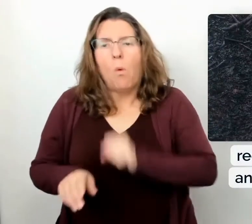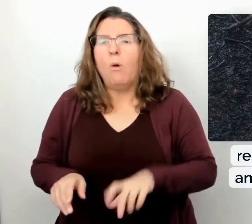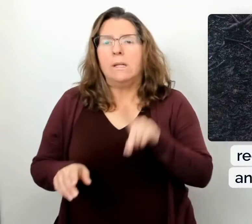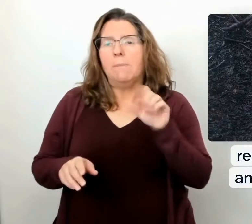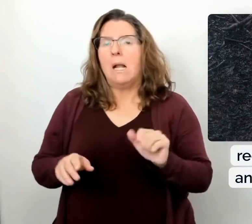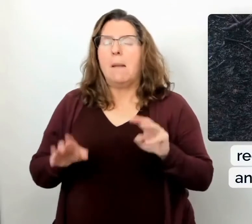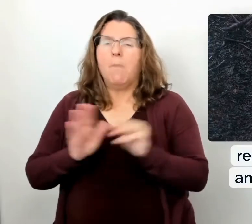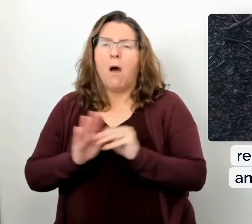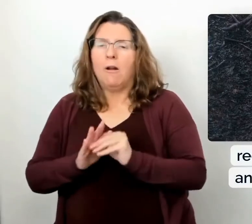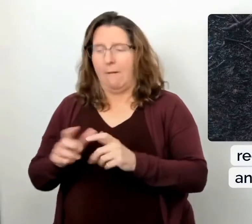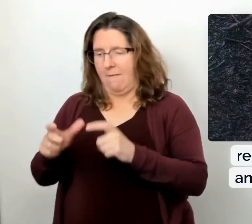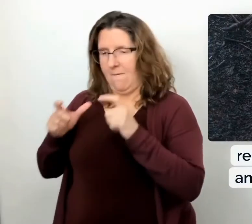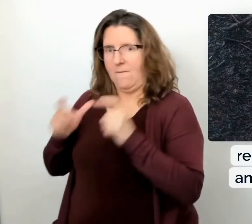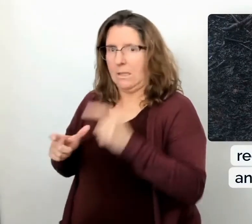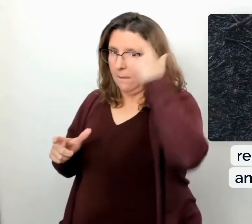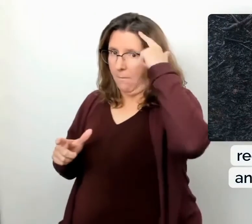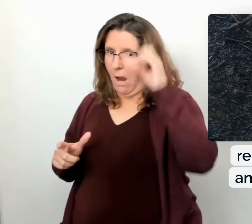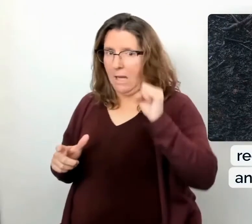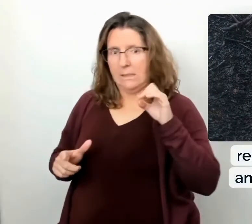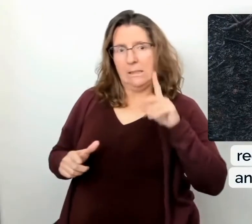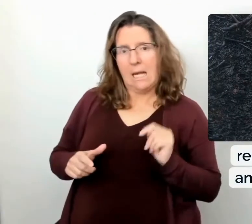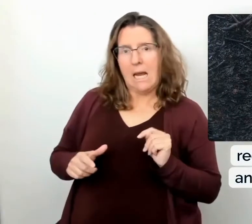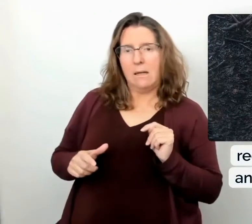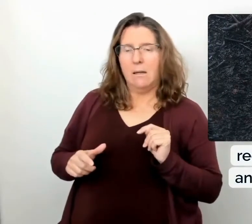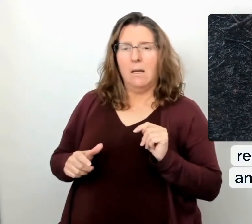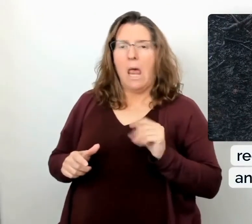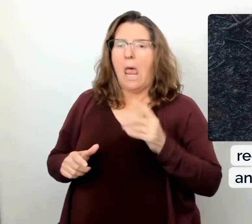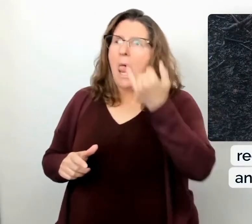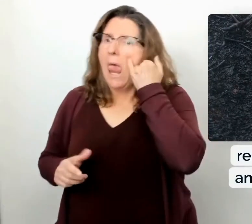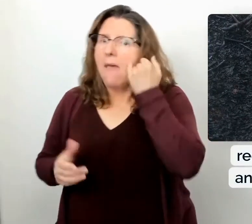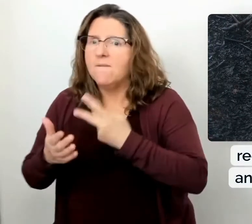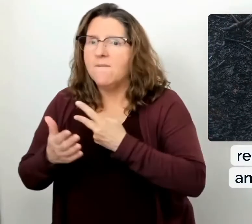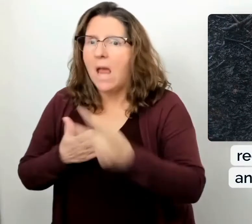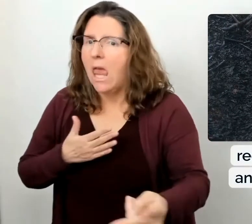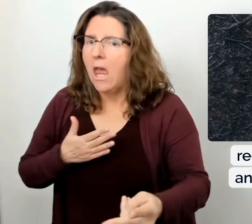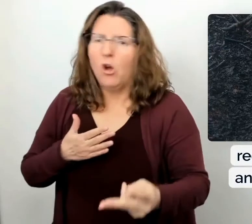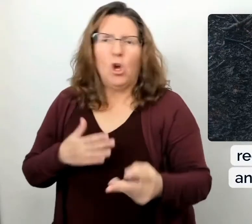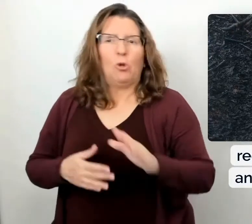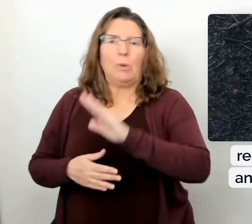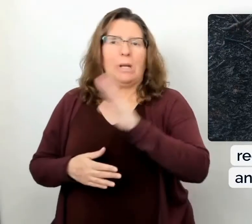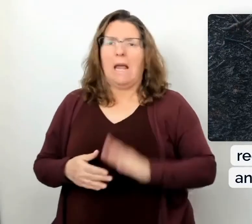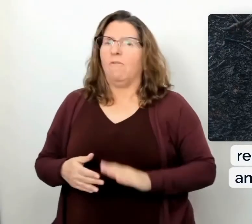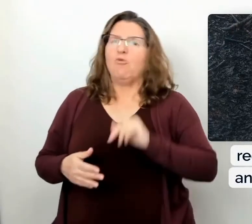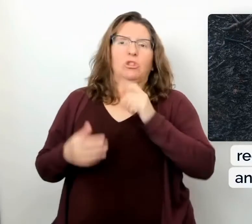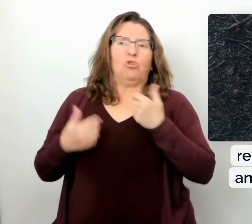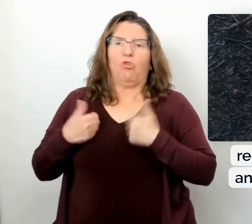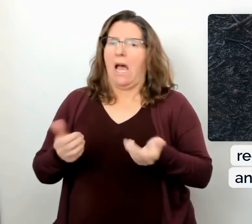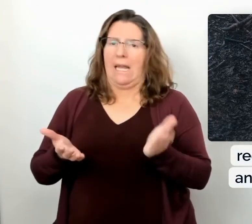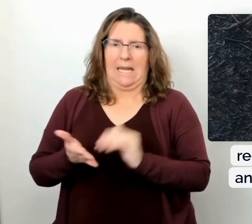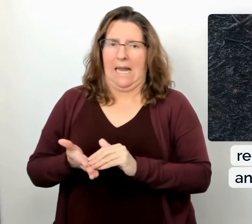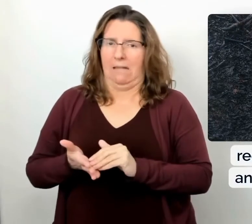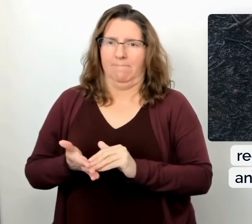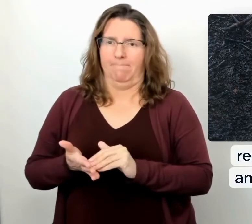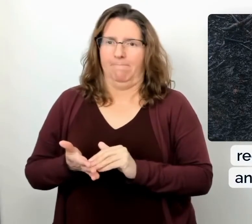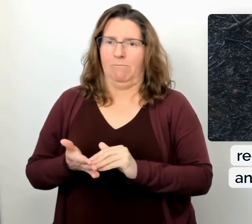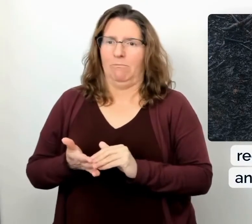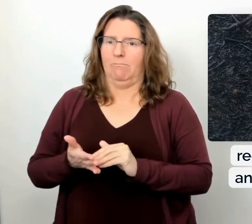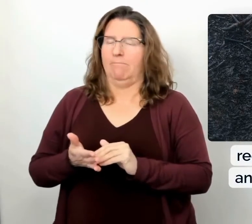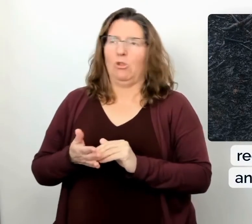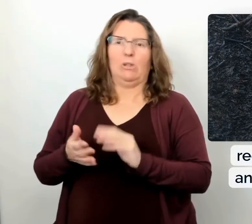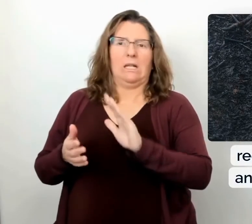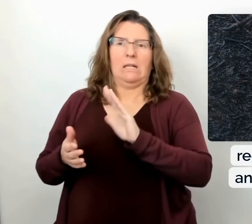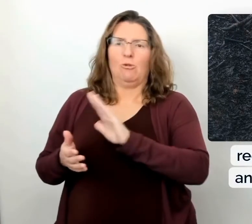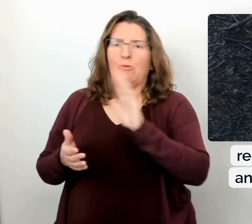In the old disability model mindset if you failed, you were not likely to try again.